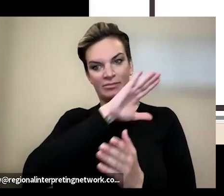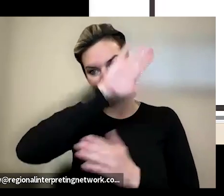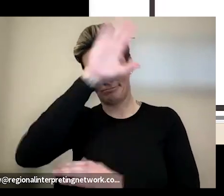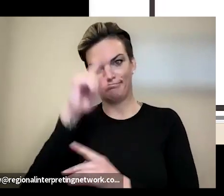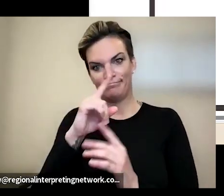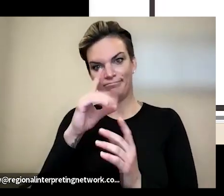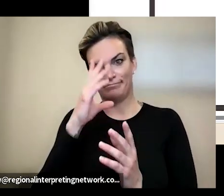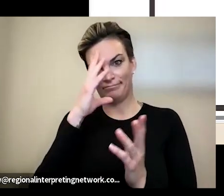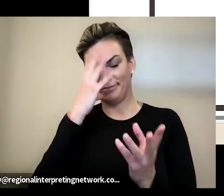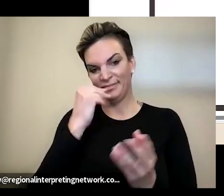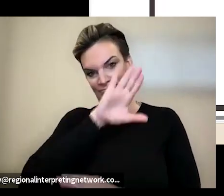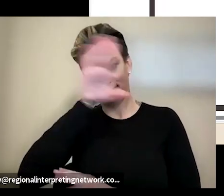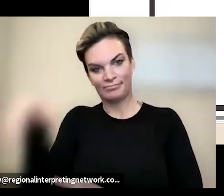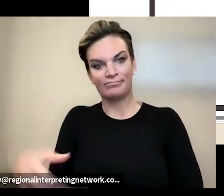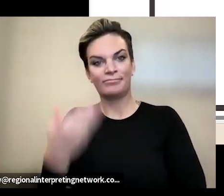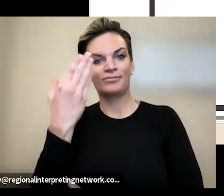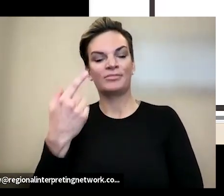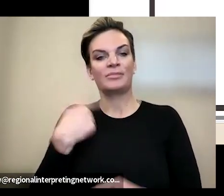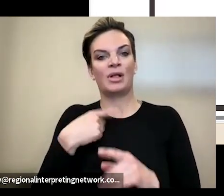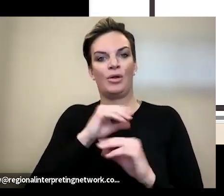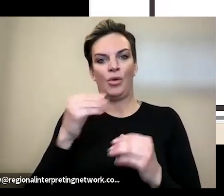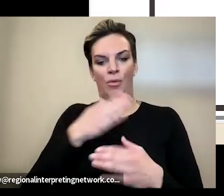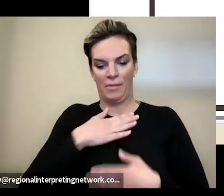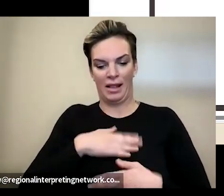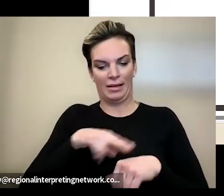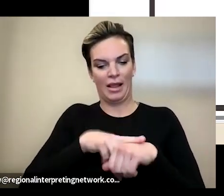most of the day, not getting the cortisol bumped to wake me up, and then I was also getting a melatonin